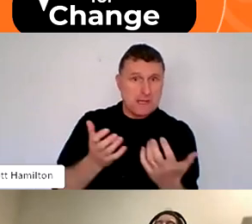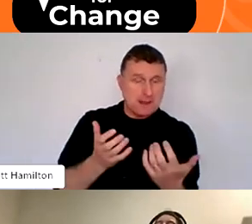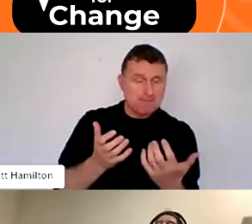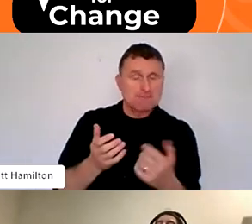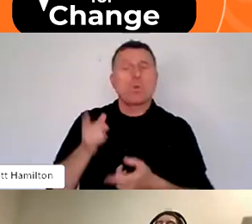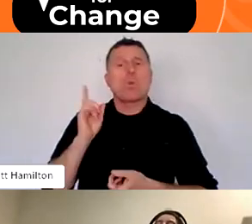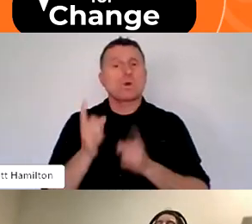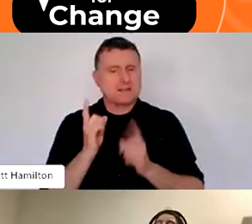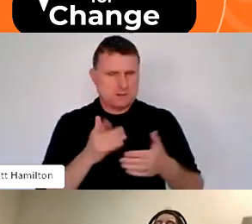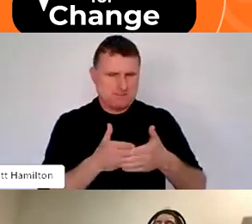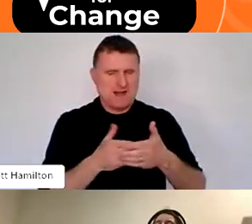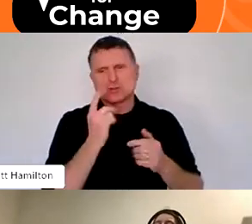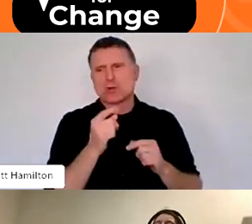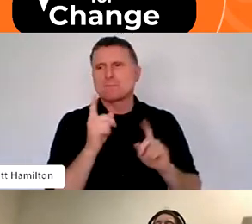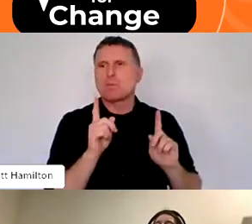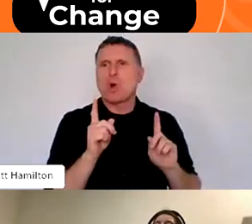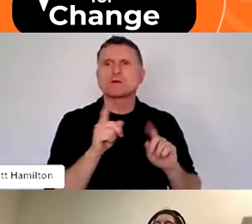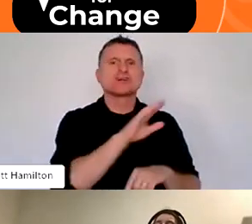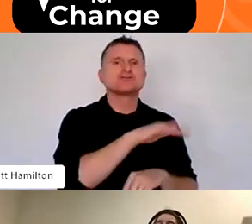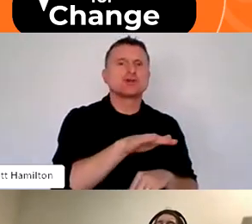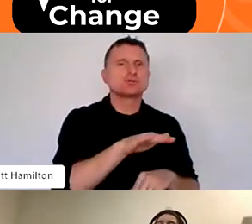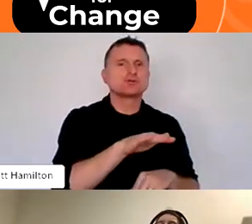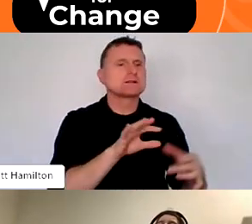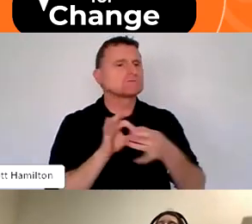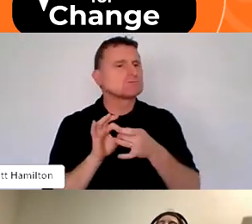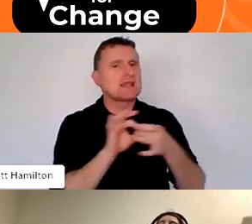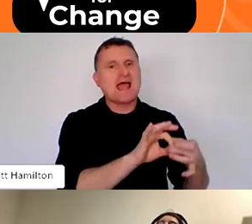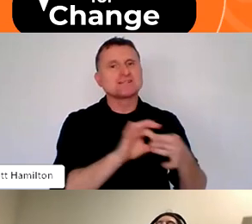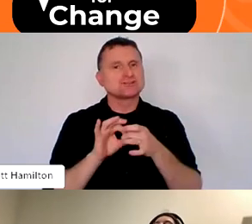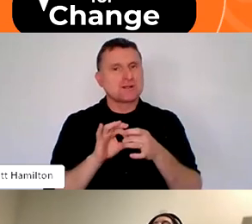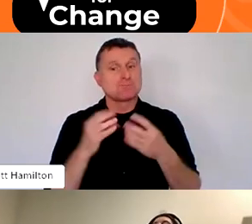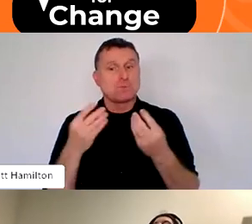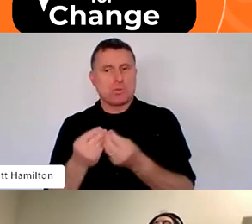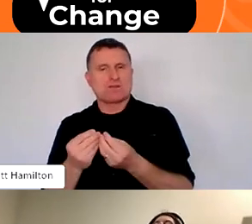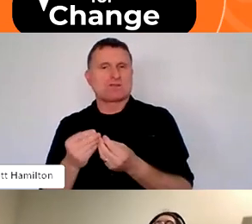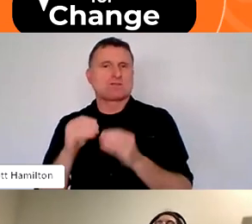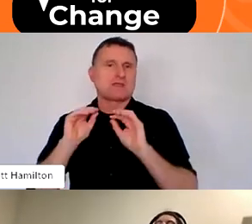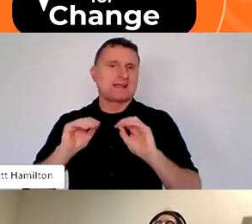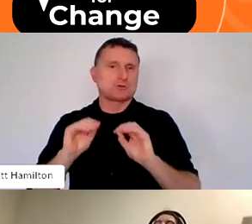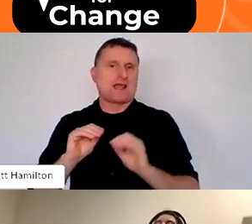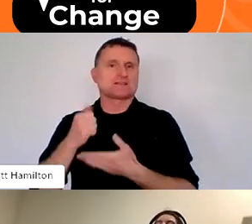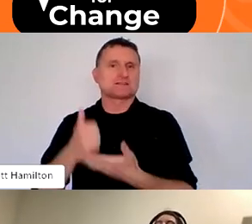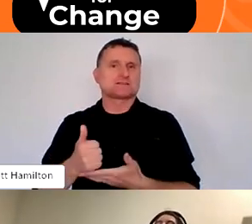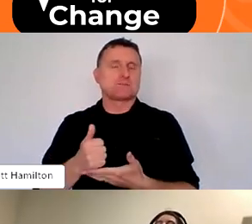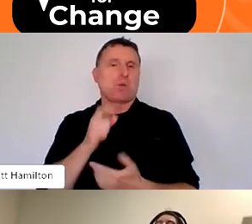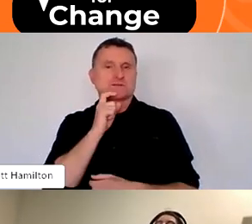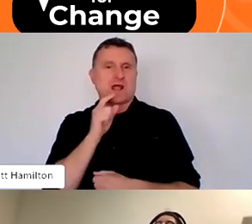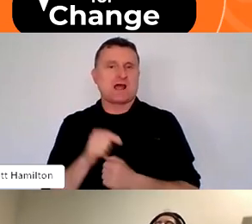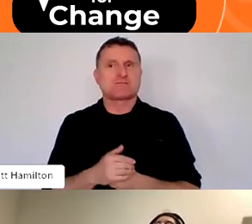lead to barriers in the children forming relationships with people other than the education support worker. The centre employed model